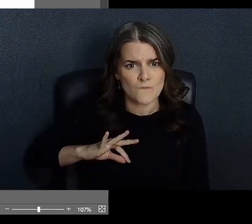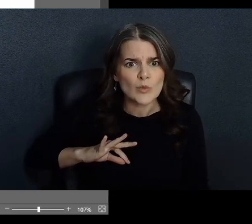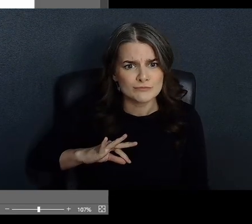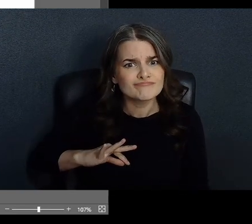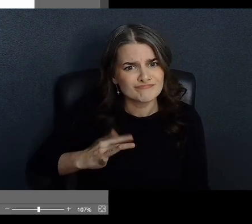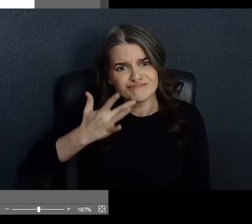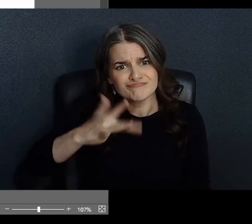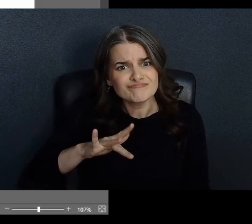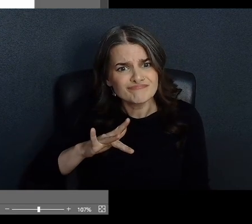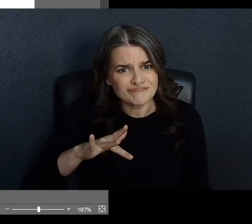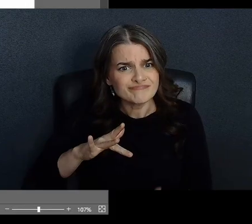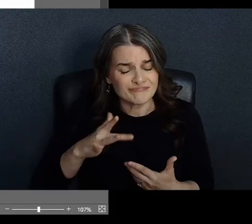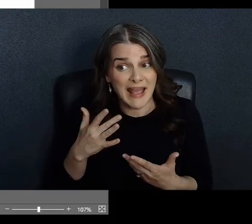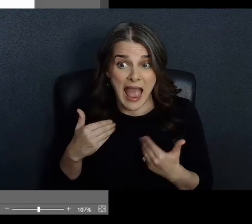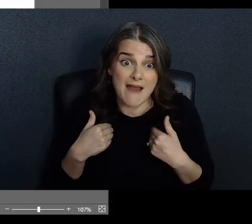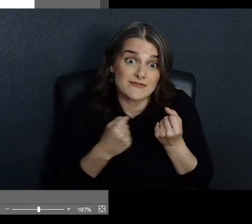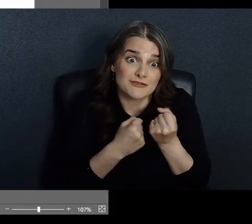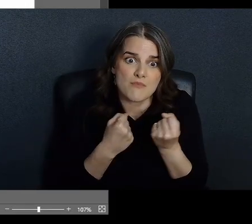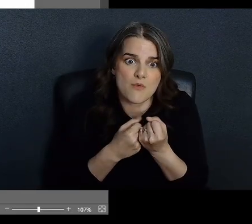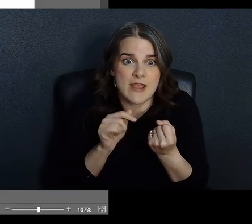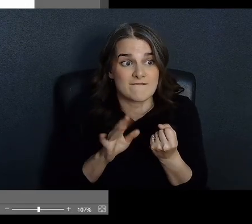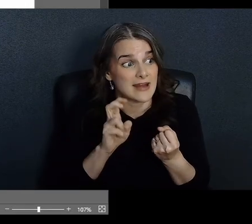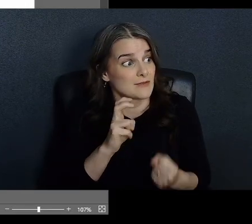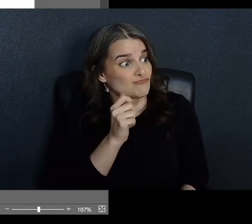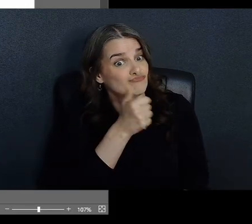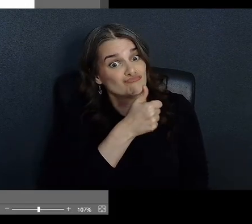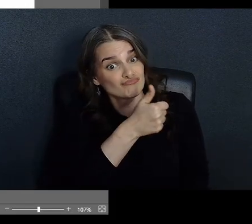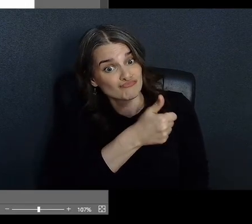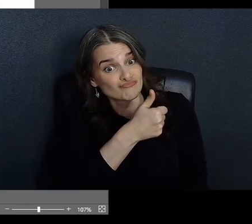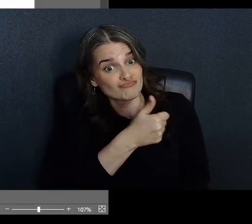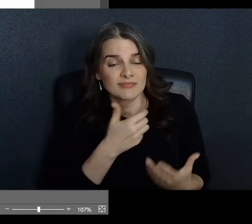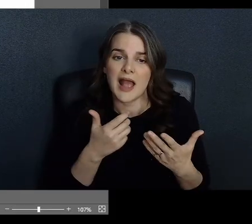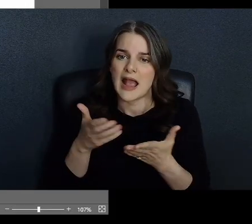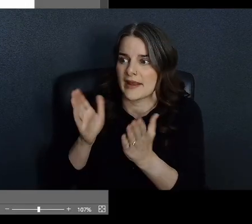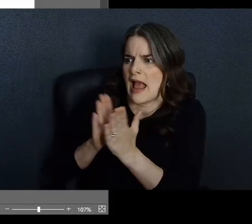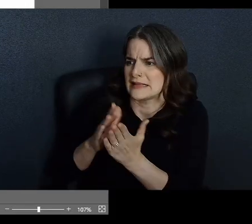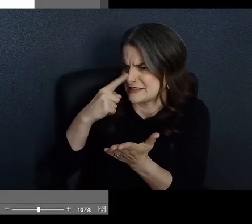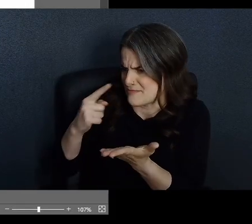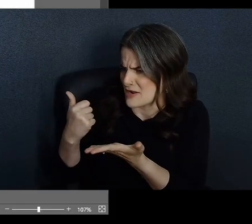So when I need a ride, I can ask for a ride to get to one place to another.